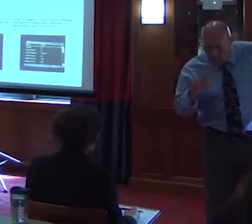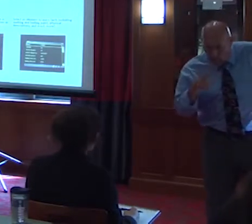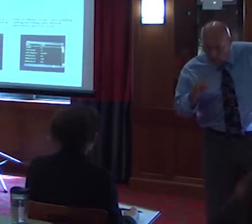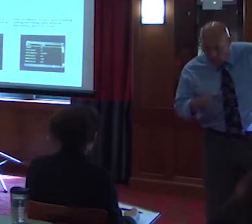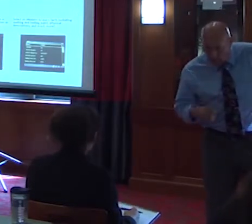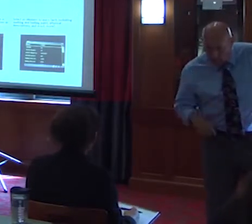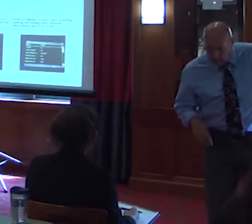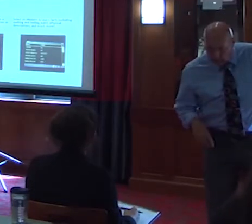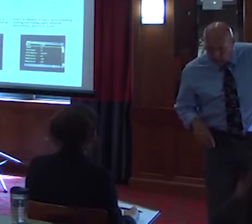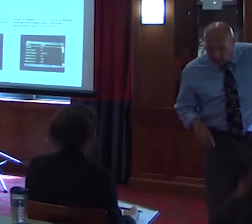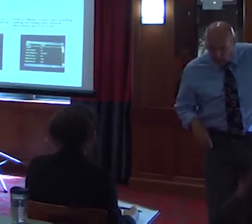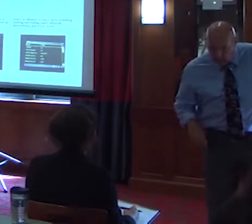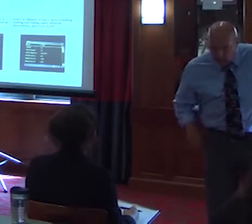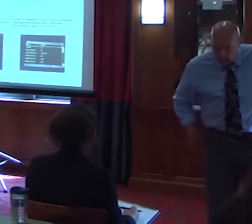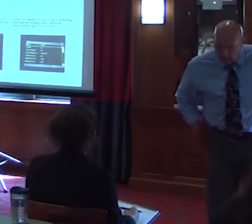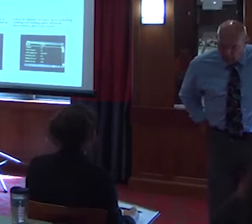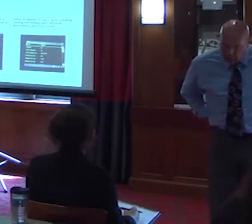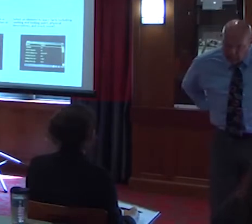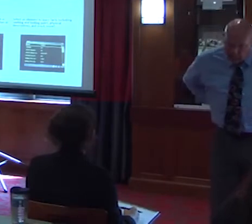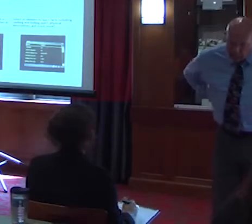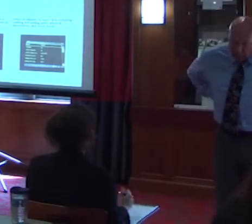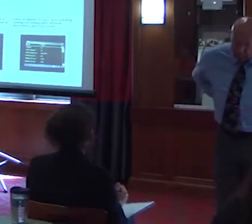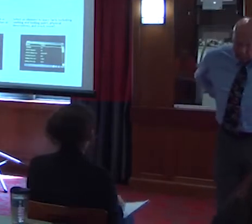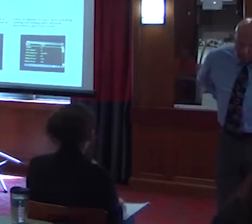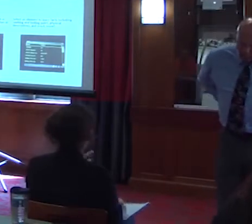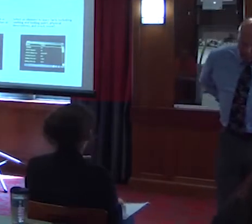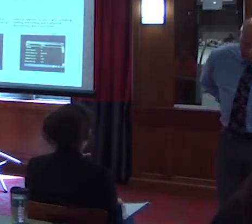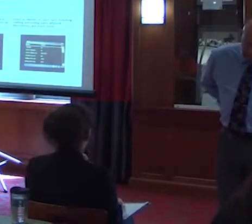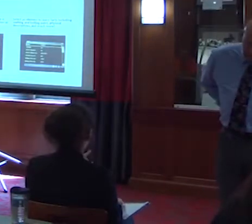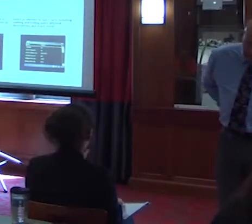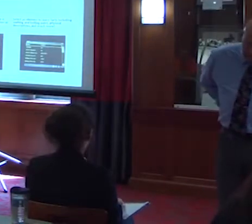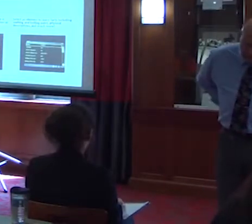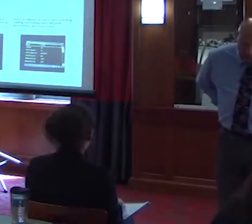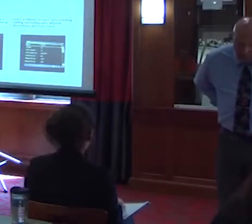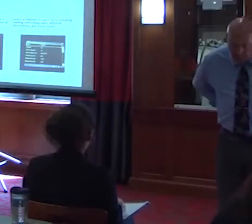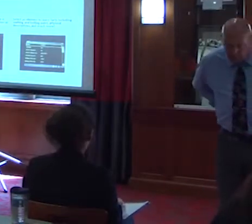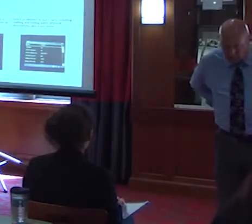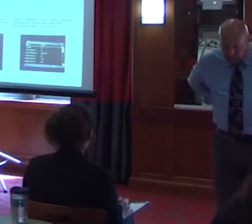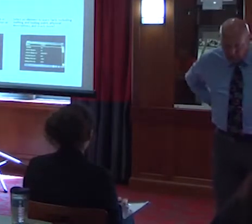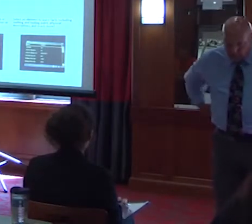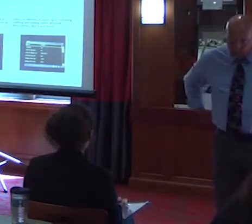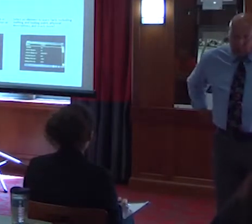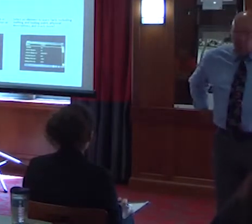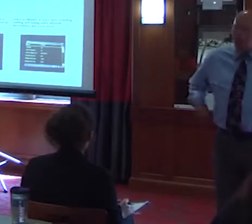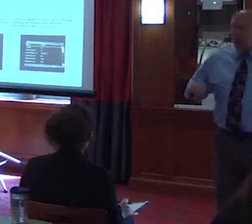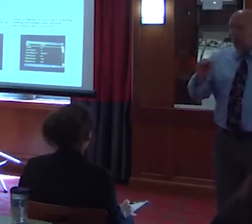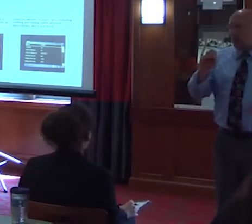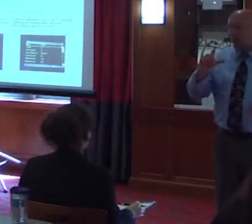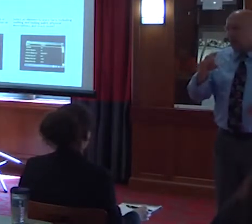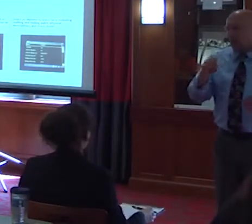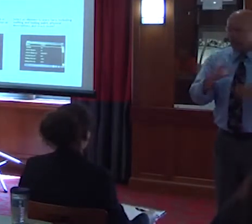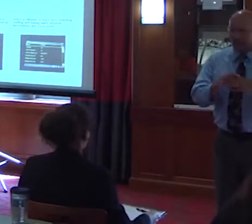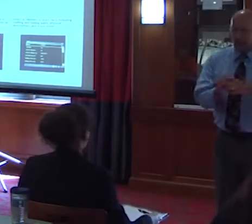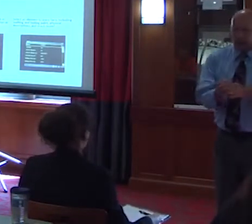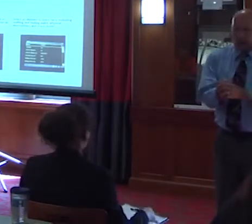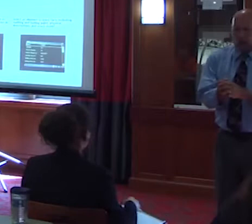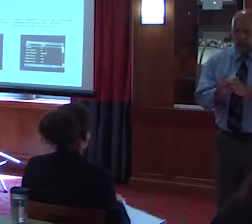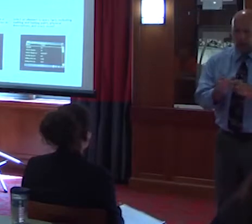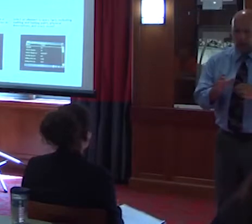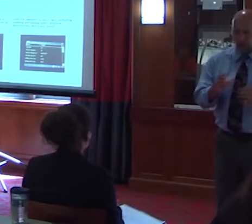File, menu, file, menu, enter, menu, can't menu, menu. Live sensor tone. If I hit enter on this. [LabQuest] Radio menu item not selected. Radio menu menu. File, closed. CH12.